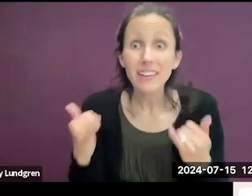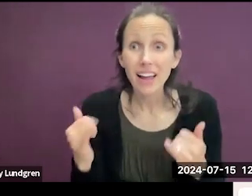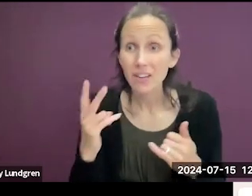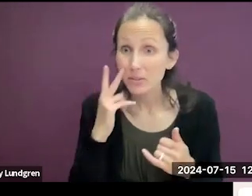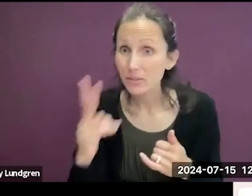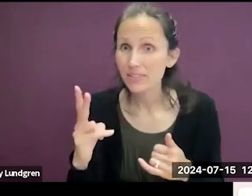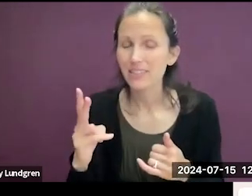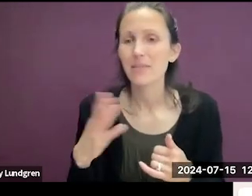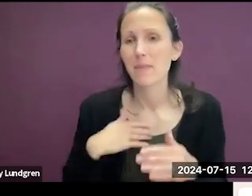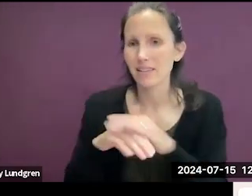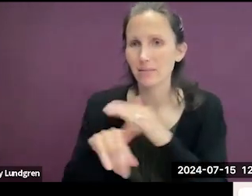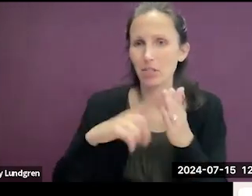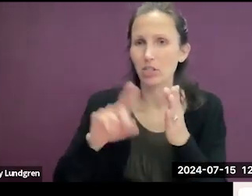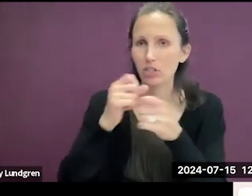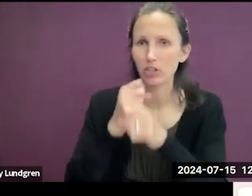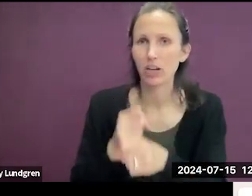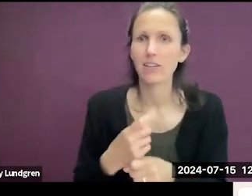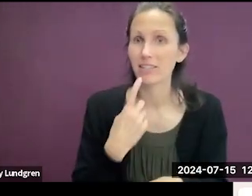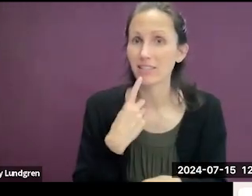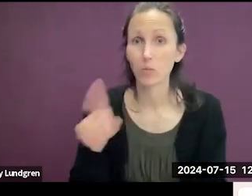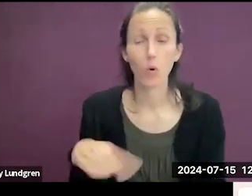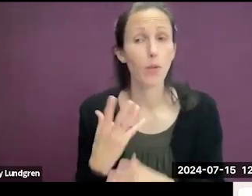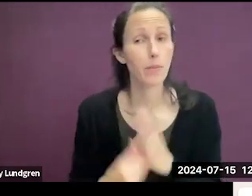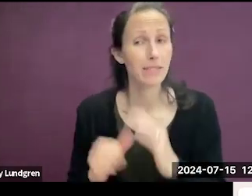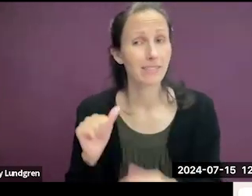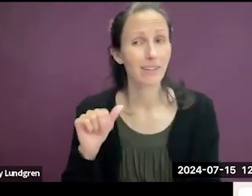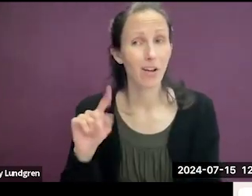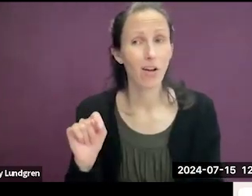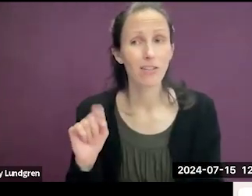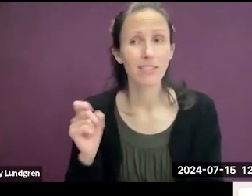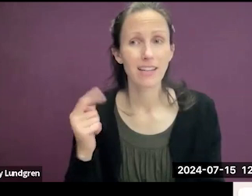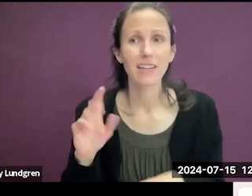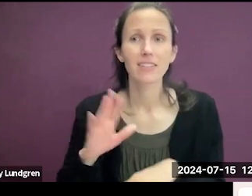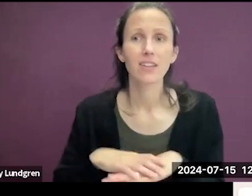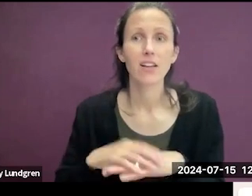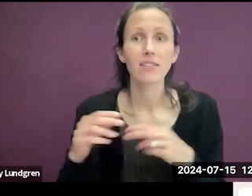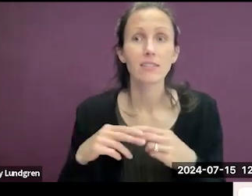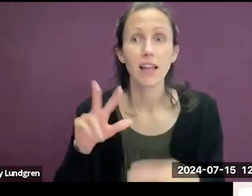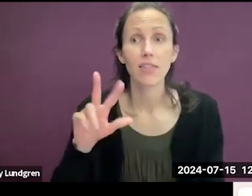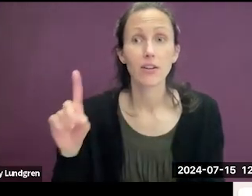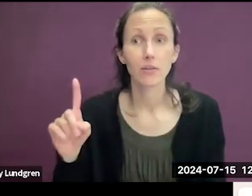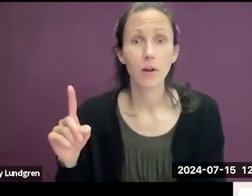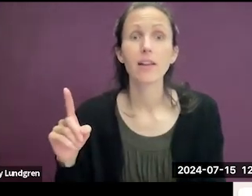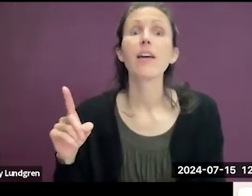on one image on slide 31, which is this one here, on the left side on the bottom of my screen.